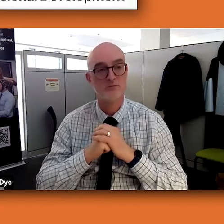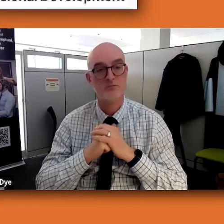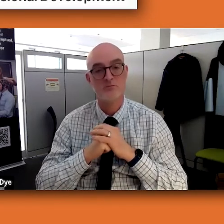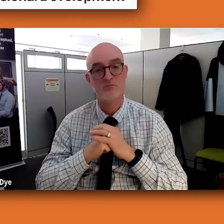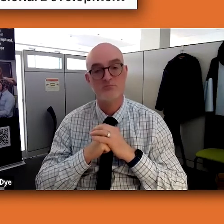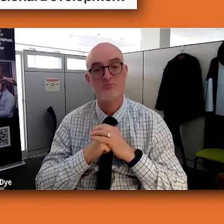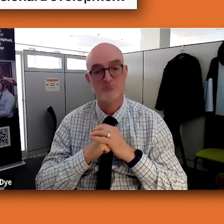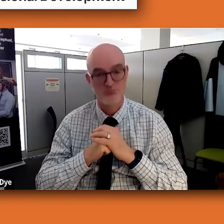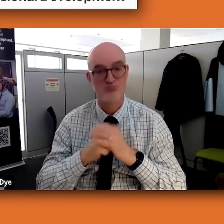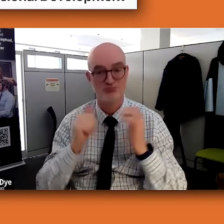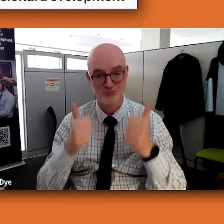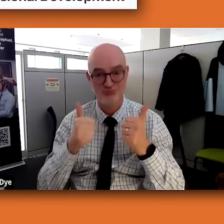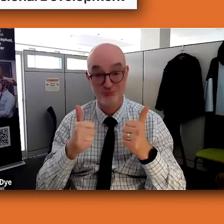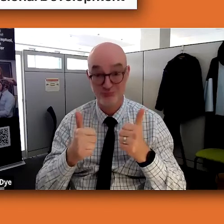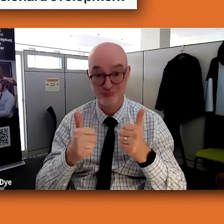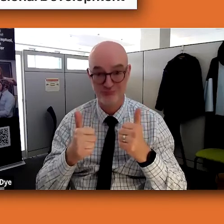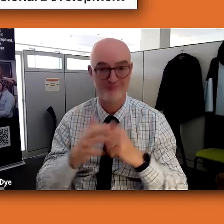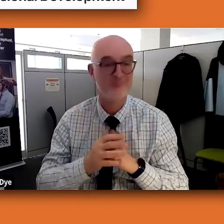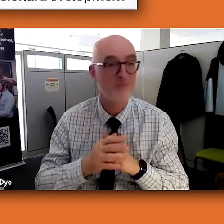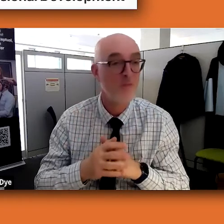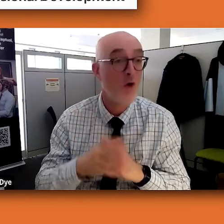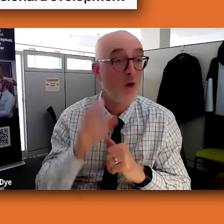of my research interests.